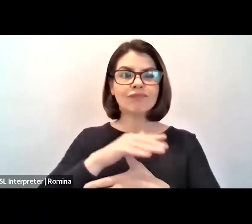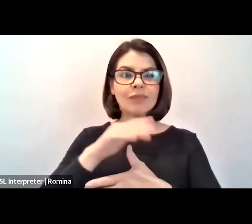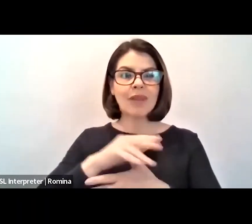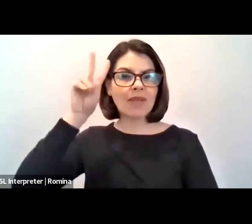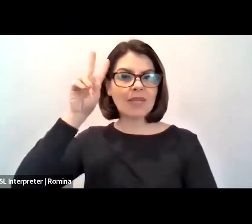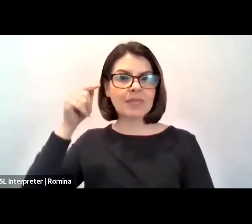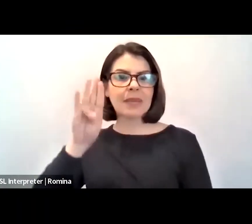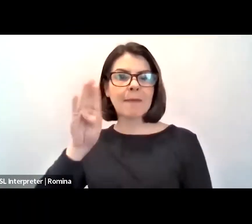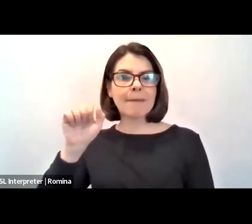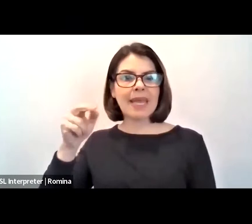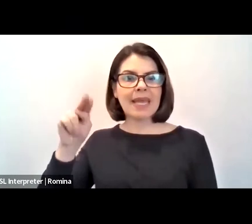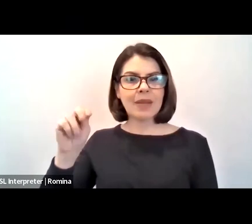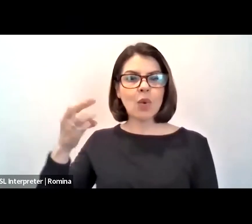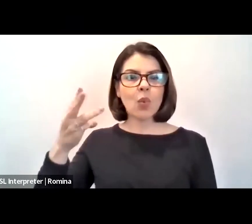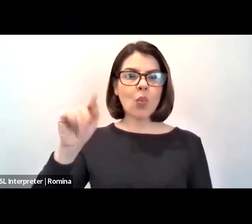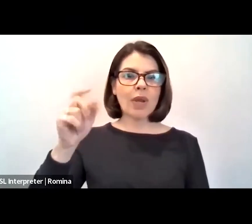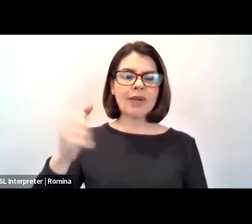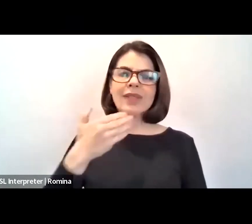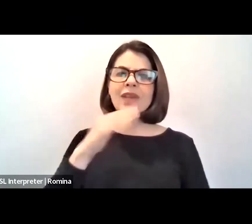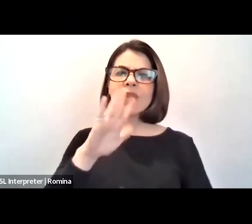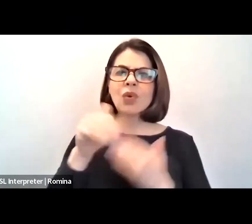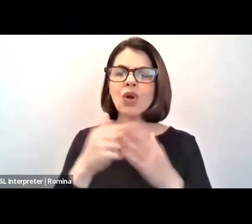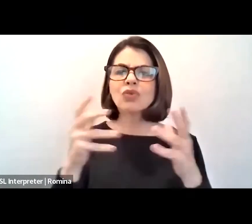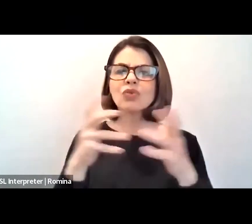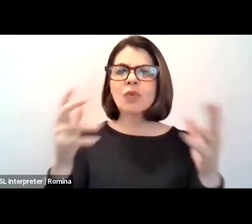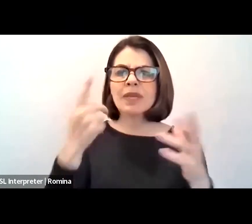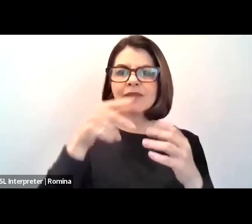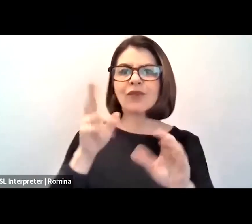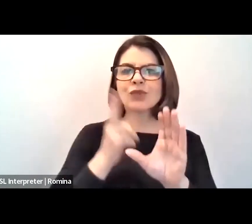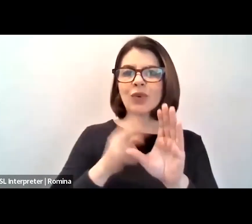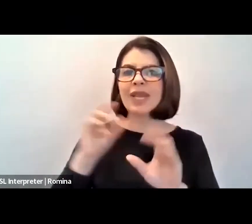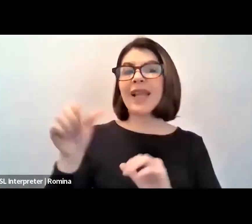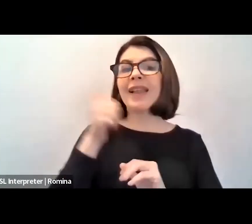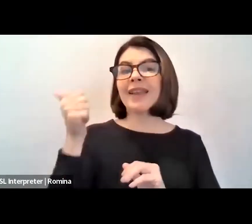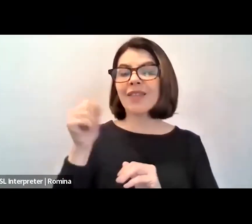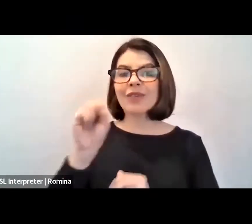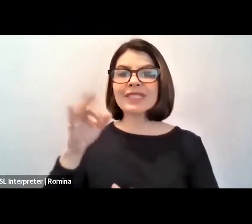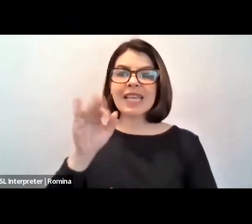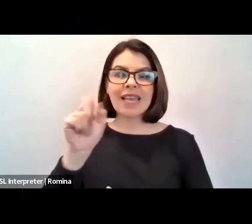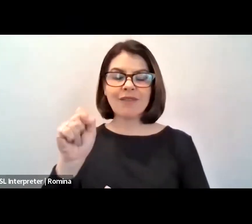Thank you all so much for joining another SAG after program on YouTube.